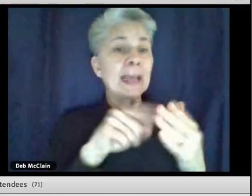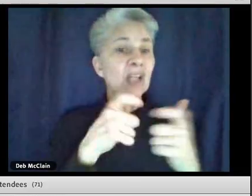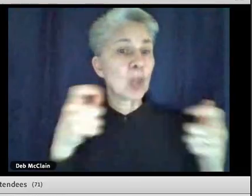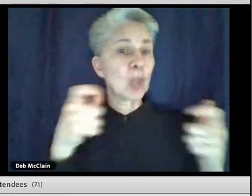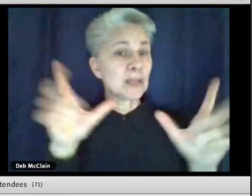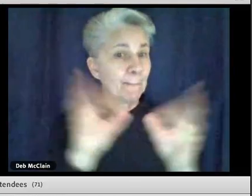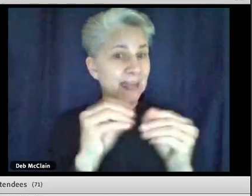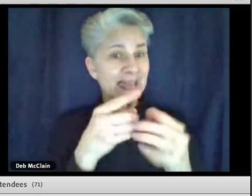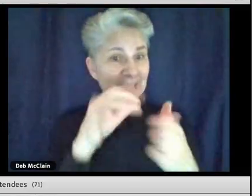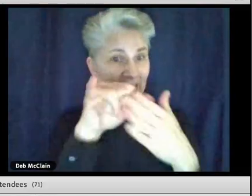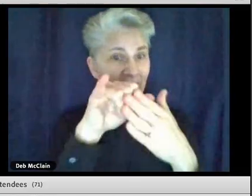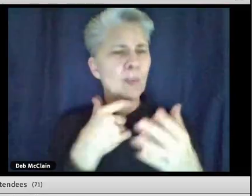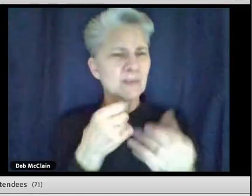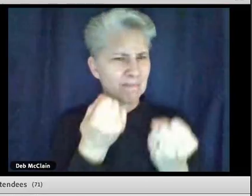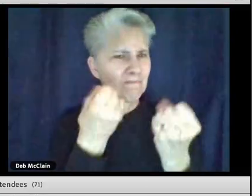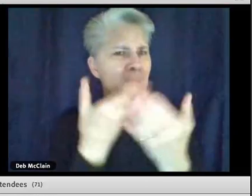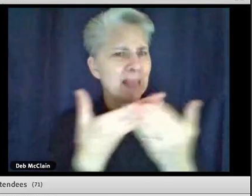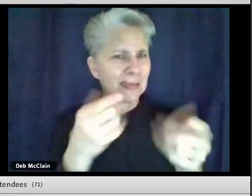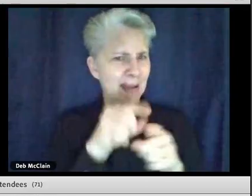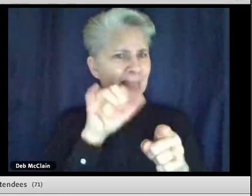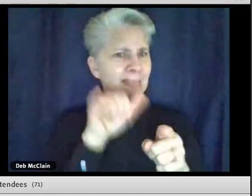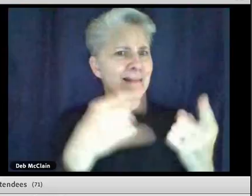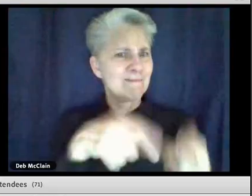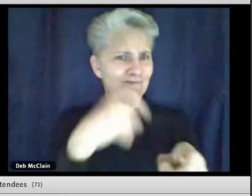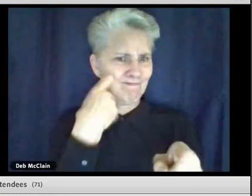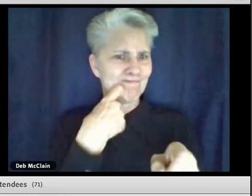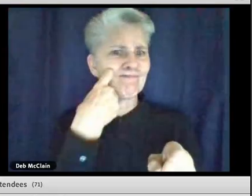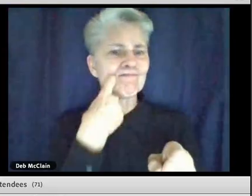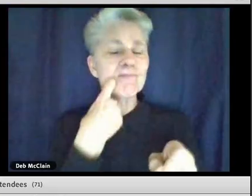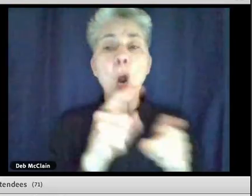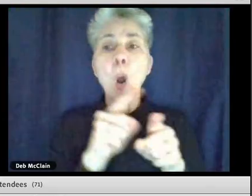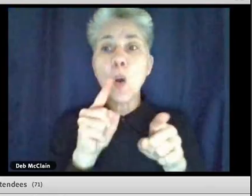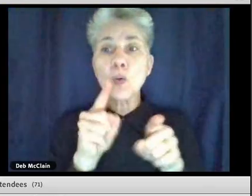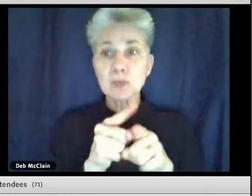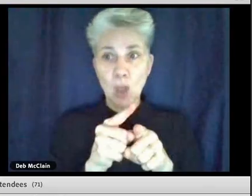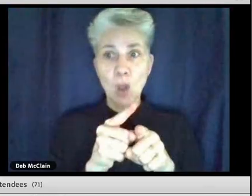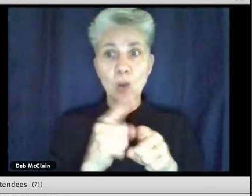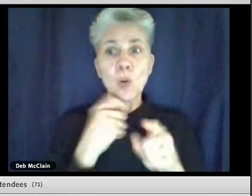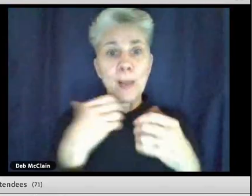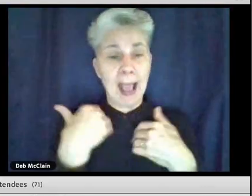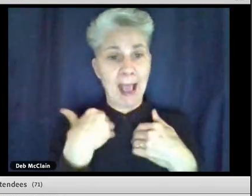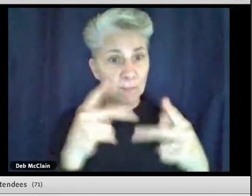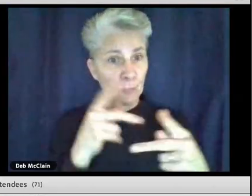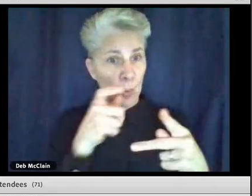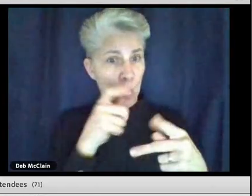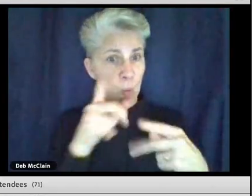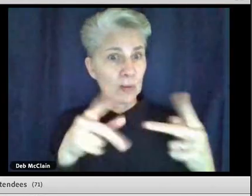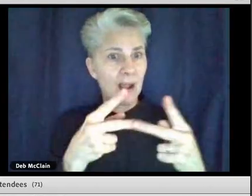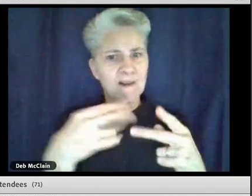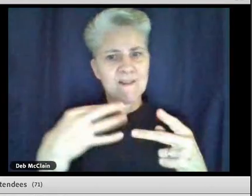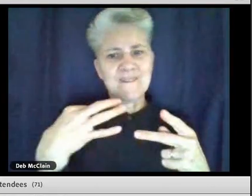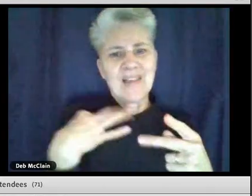and so we've seen a lot of that recently. Also, we've got people that are kind of voluntarily doing that,